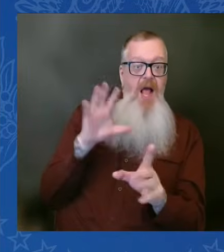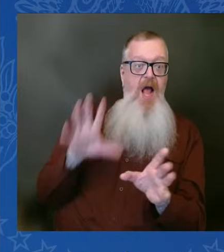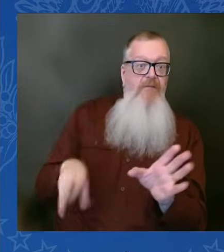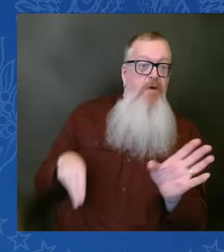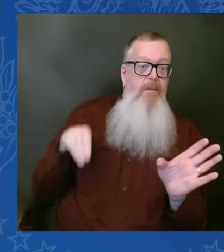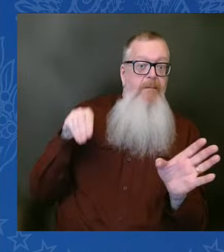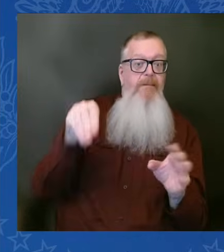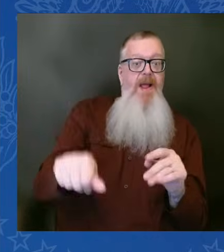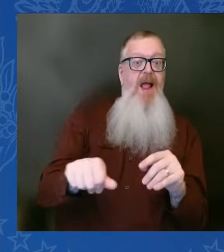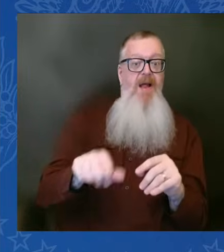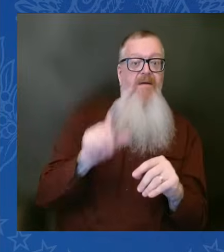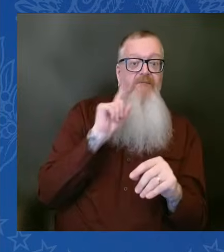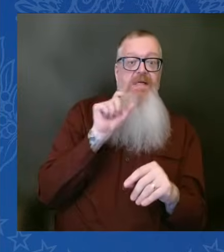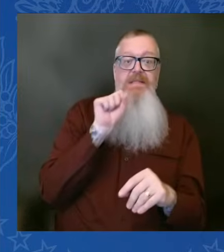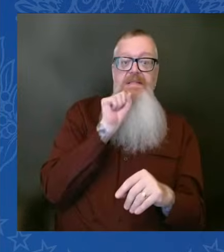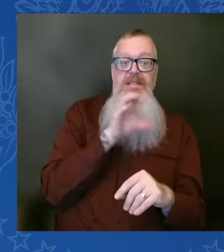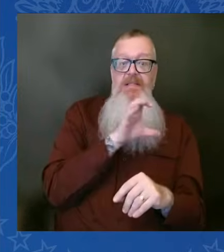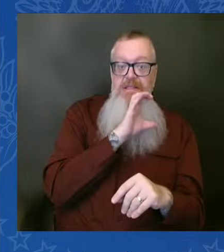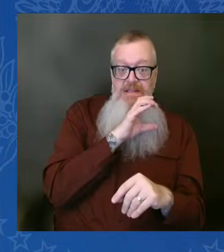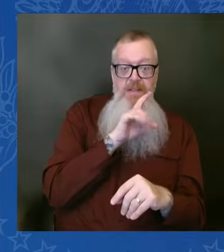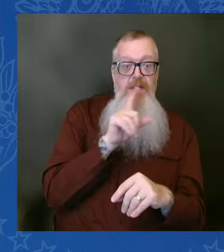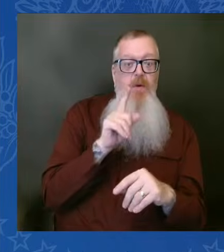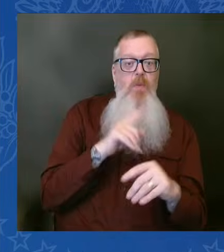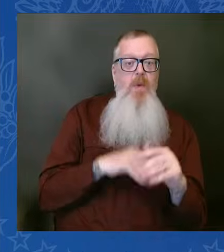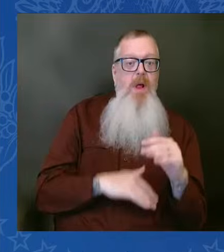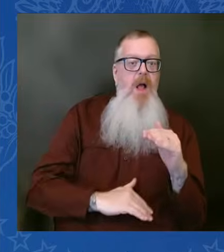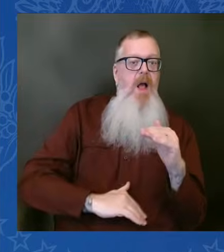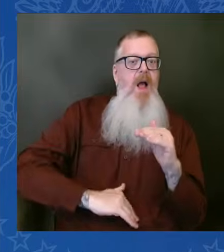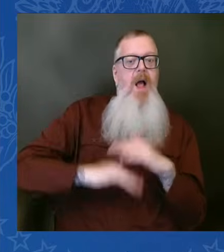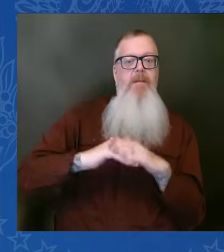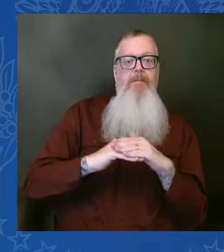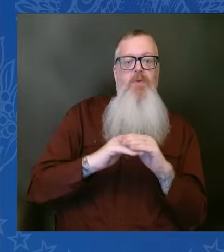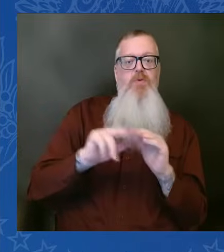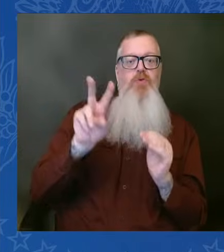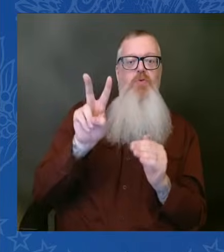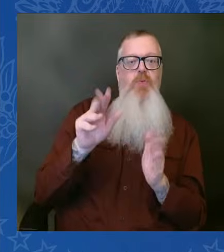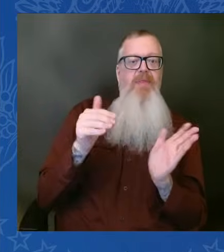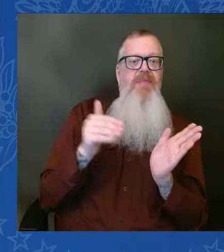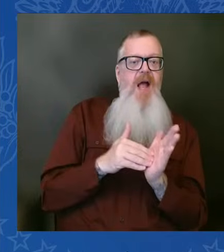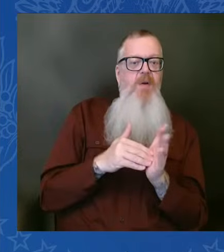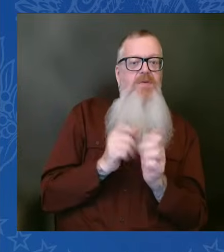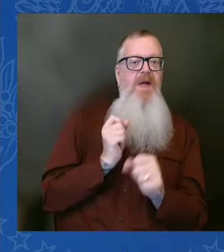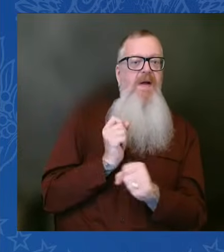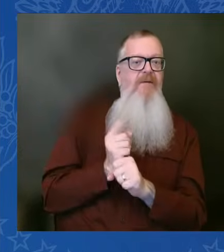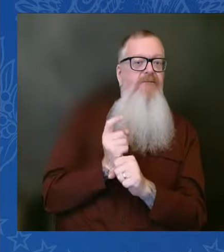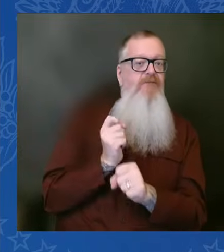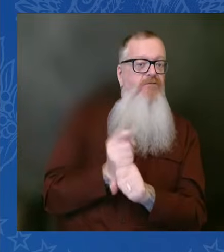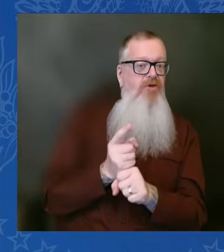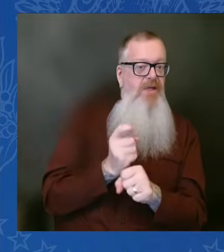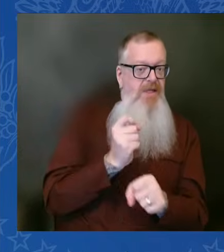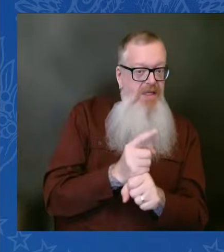will be capped at $2,000 a year no matter how much they spend, no matter how expensive their drugs. And you all know it, because some of you,